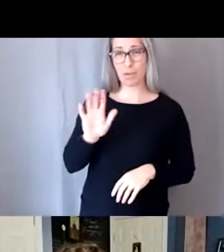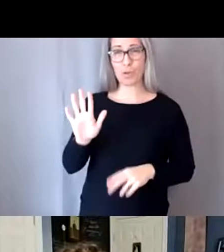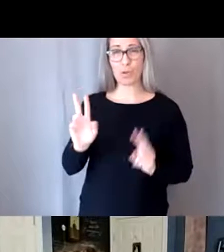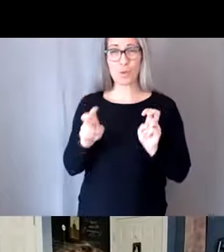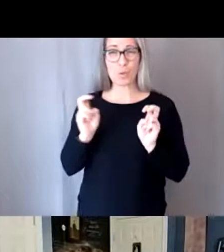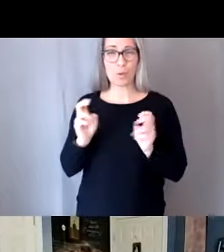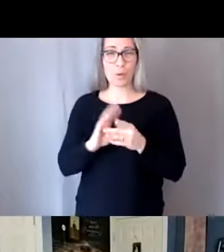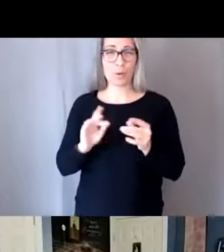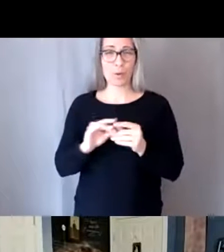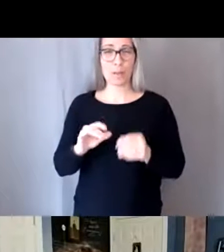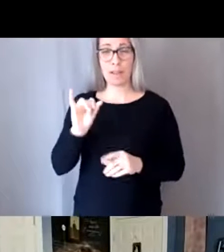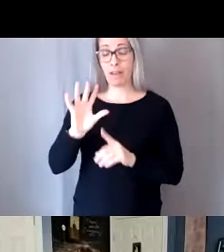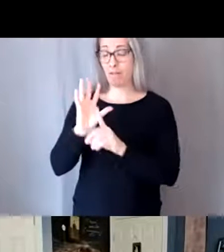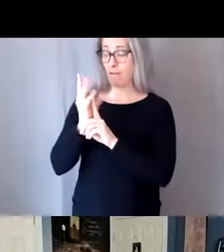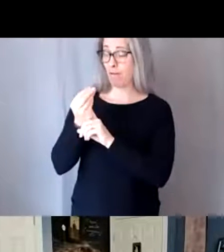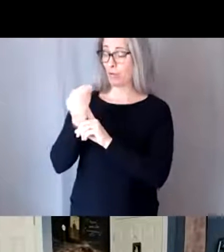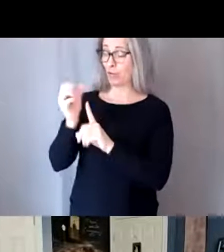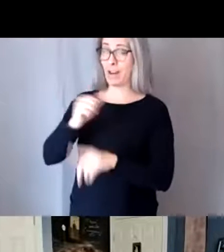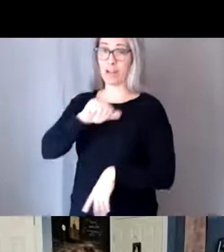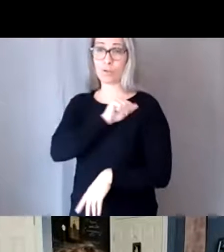cultural attitudes towards disabled people might have a greater impact